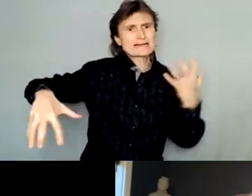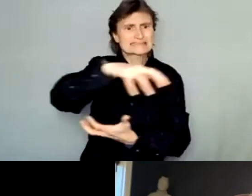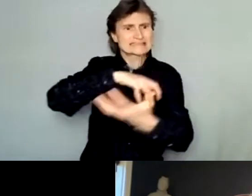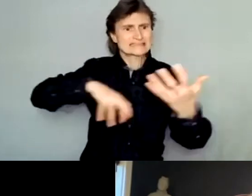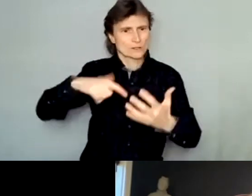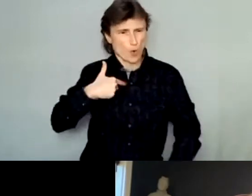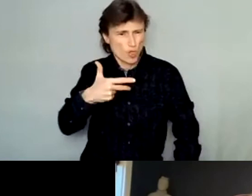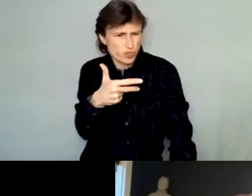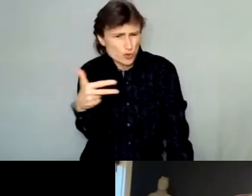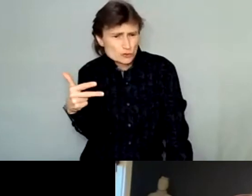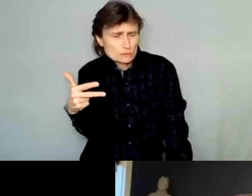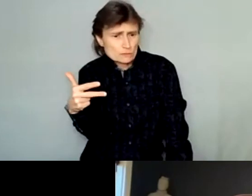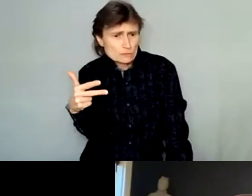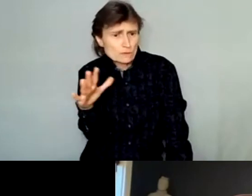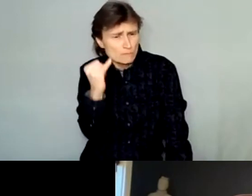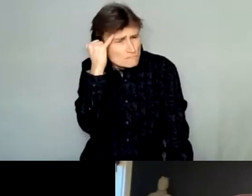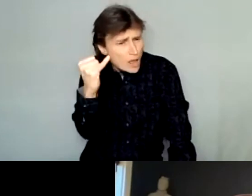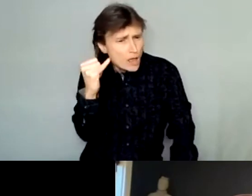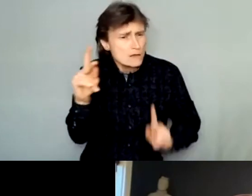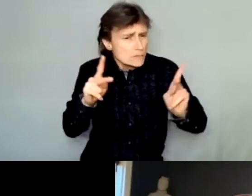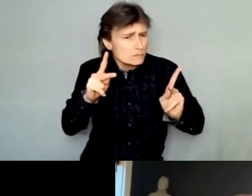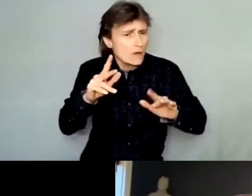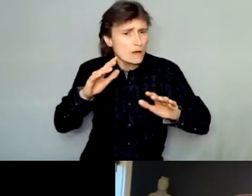Calgary home. And so what does that mean?